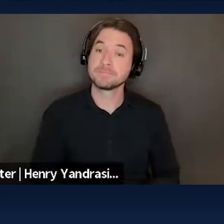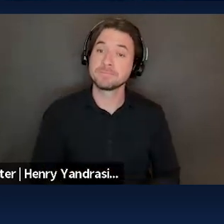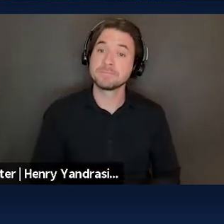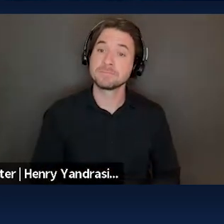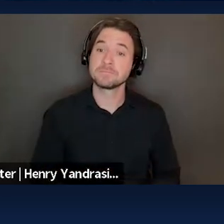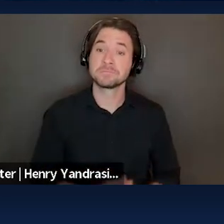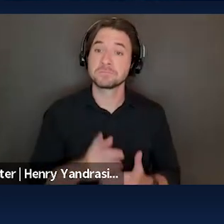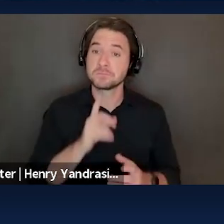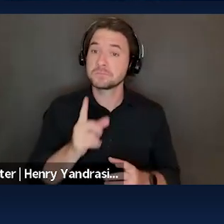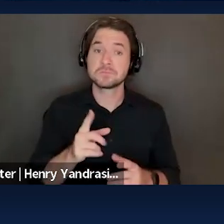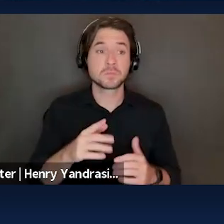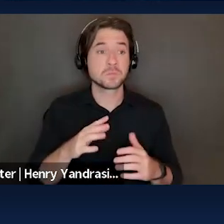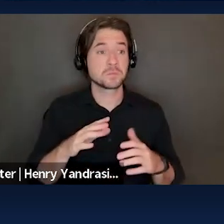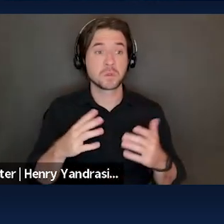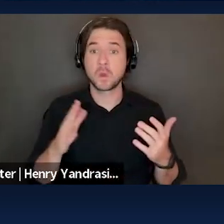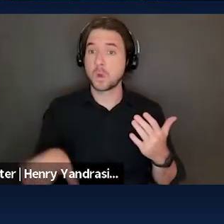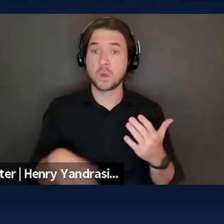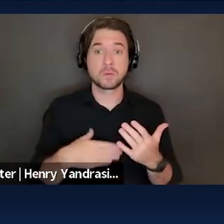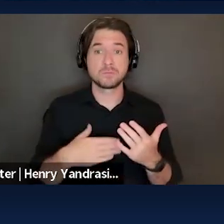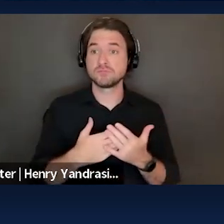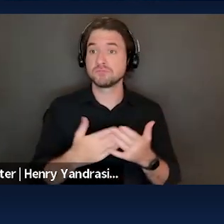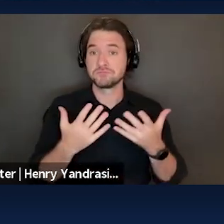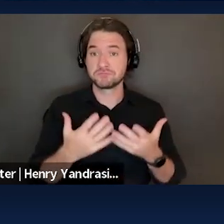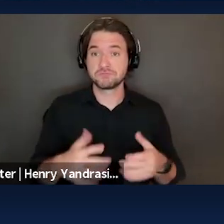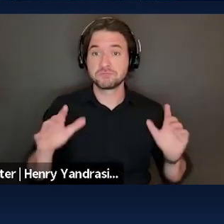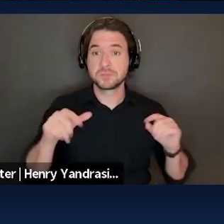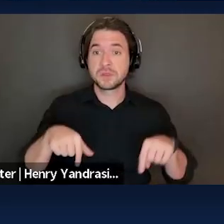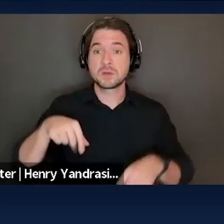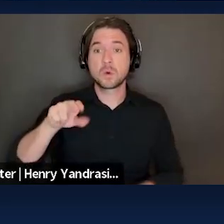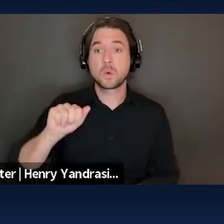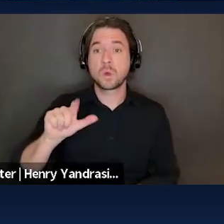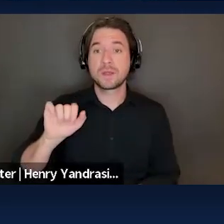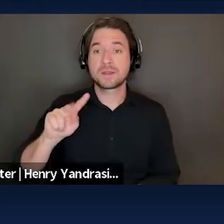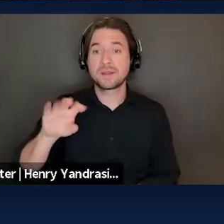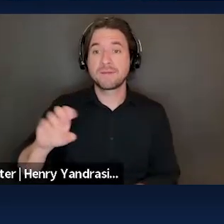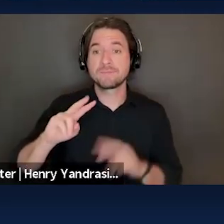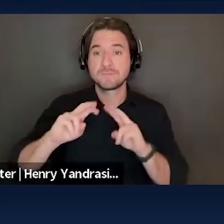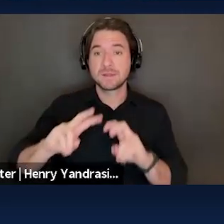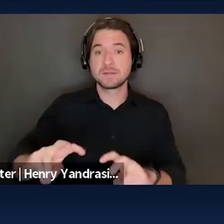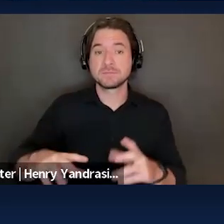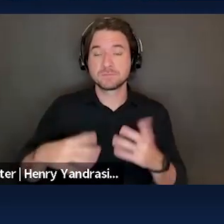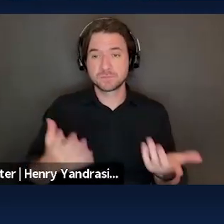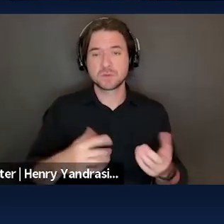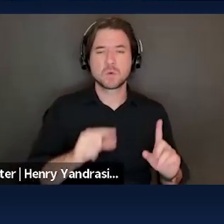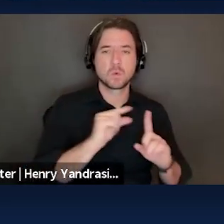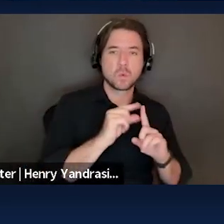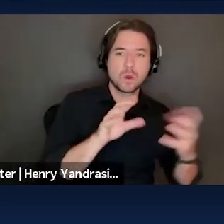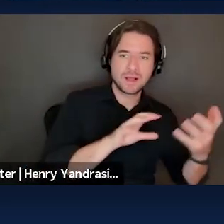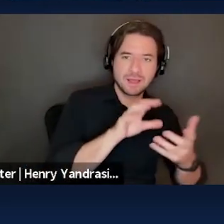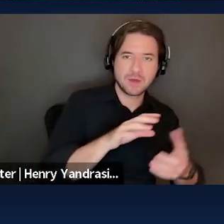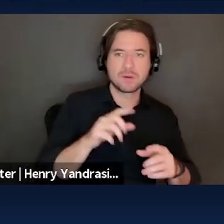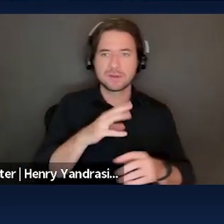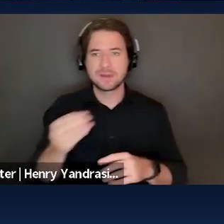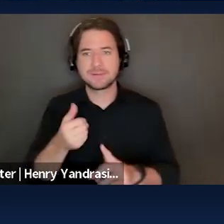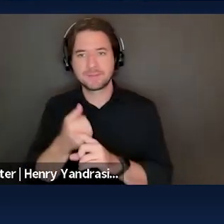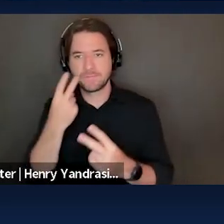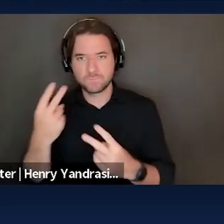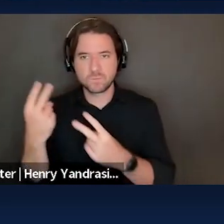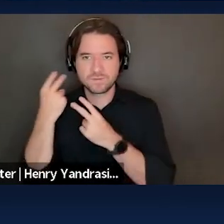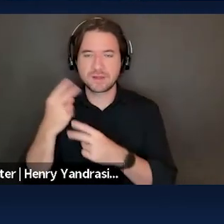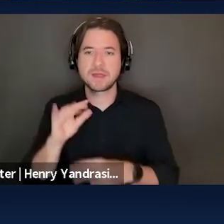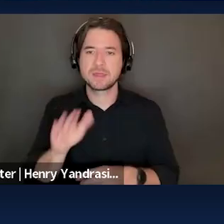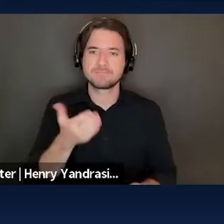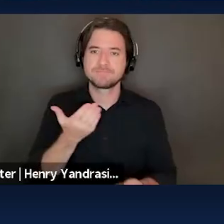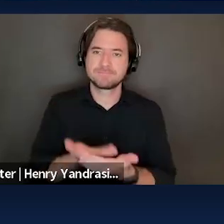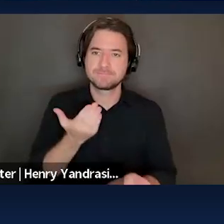So, all in all, this qualitative analysis that we've done between the word clouds and these reflections substantiate what.